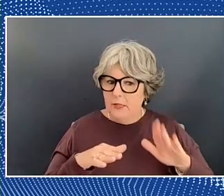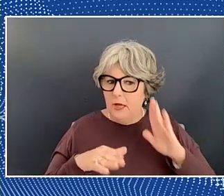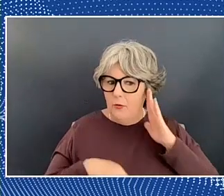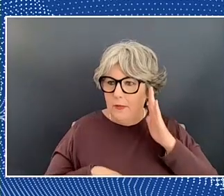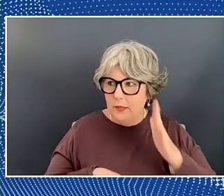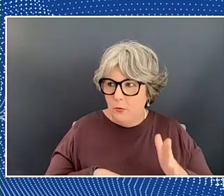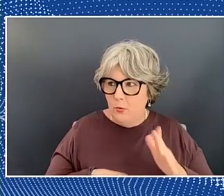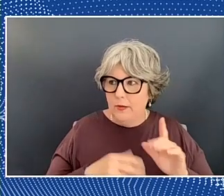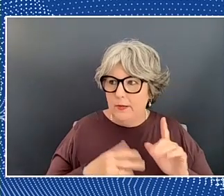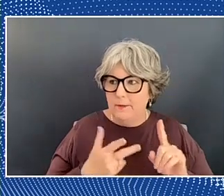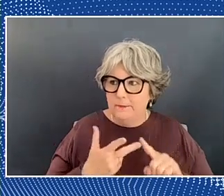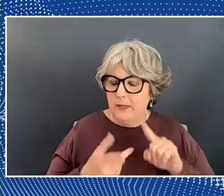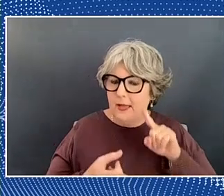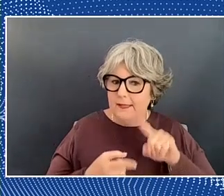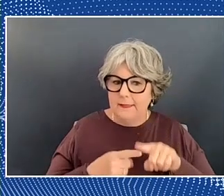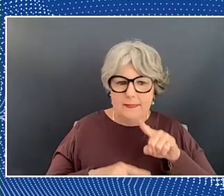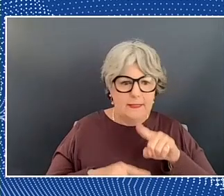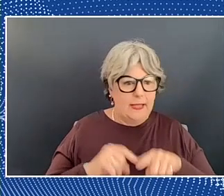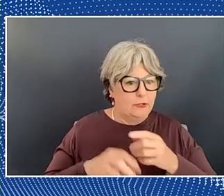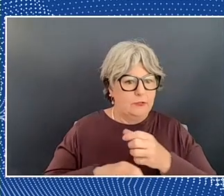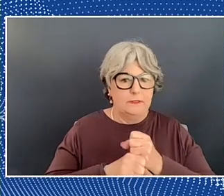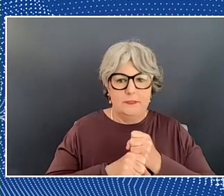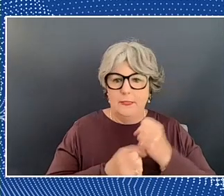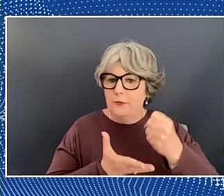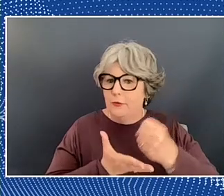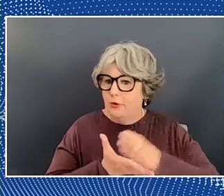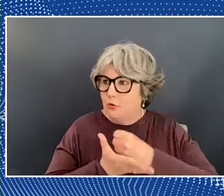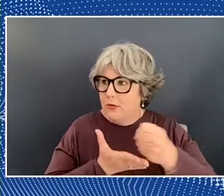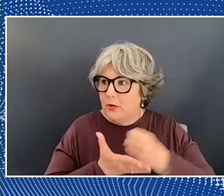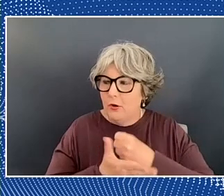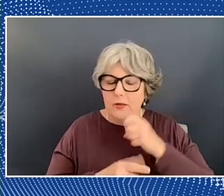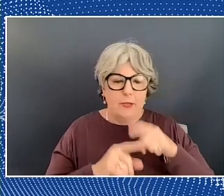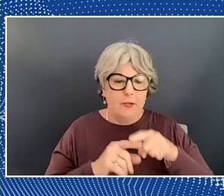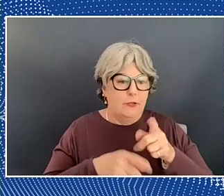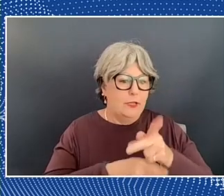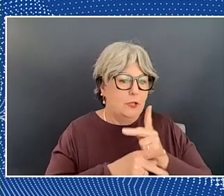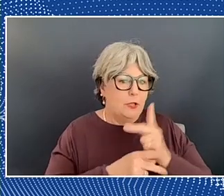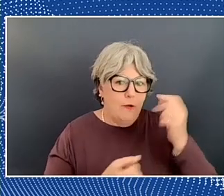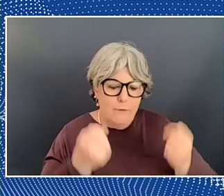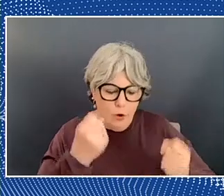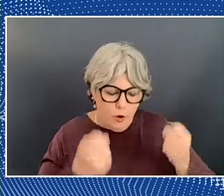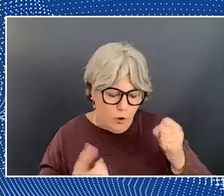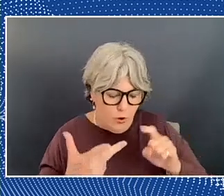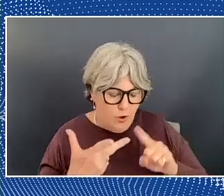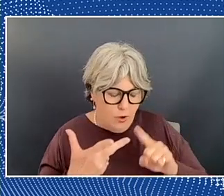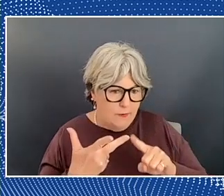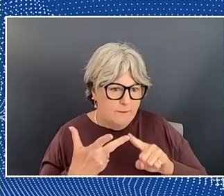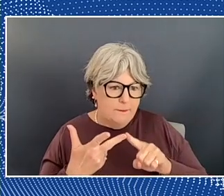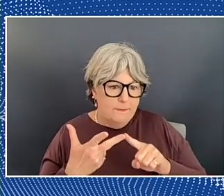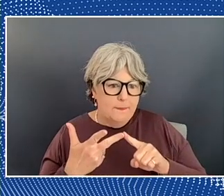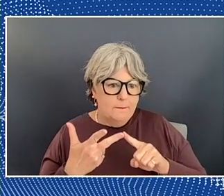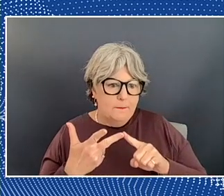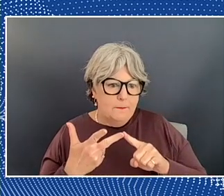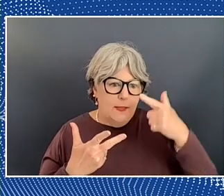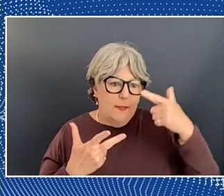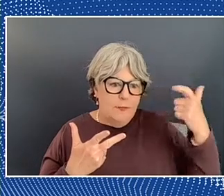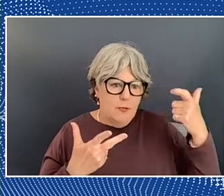And so I couldn't obtain a credit card. I couldn't get a loan for a car. And due to the mounting cost of my student